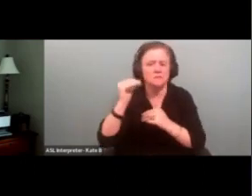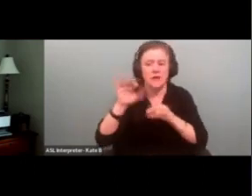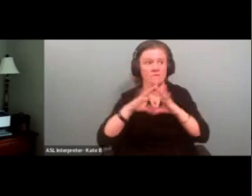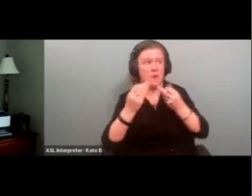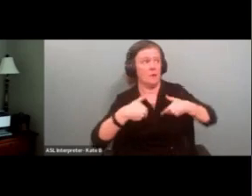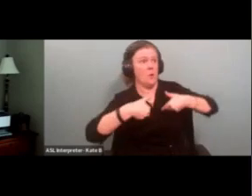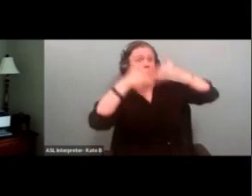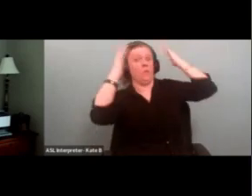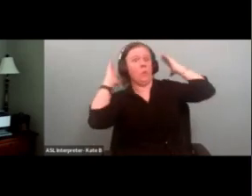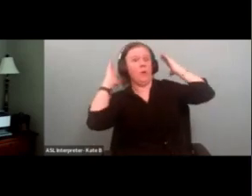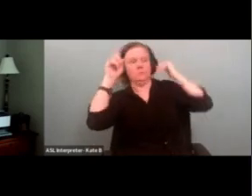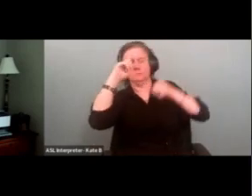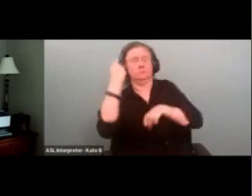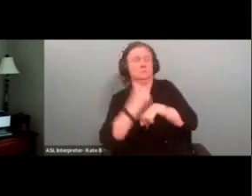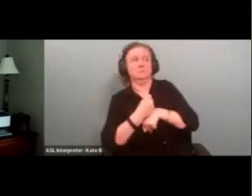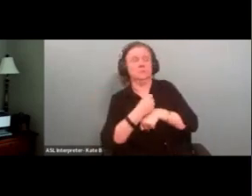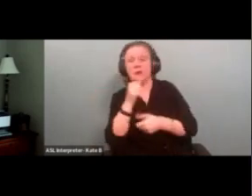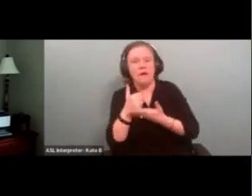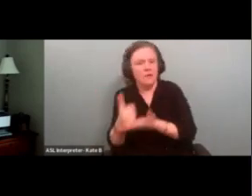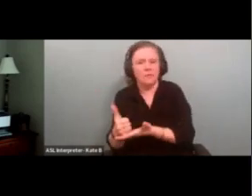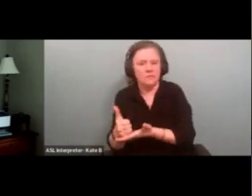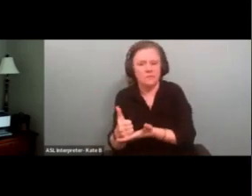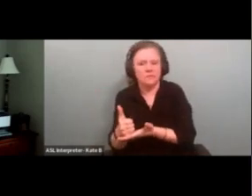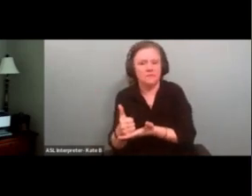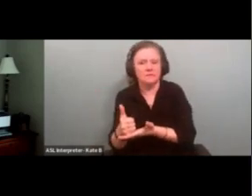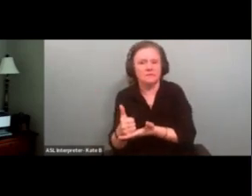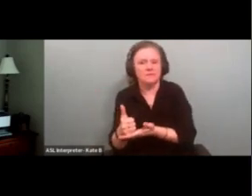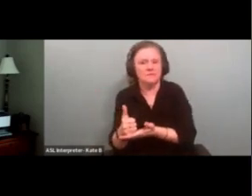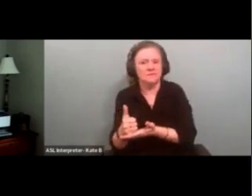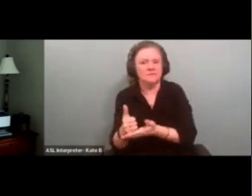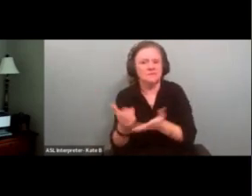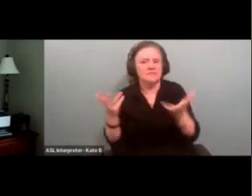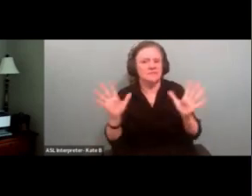not going to be helpful. So just stop it. Like, you know, that's all I really have to say about